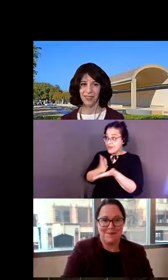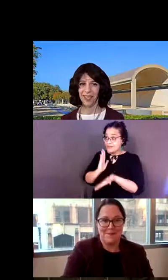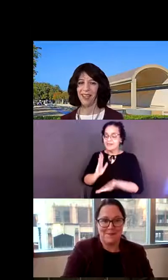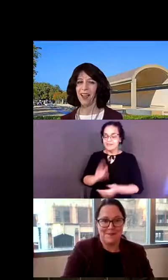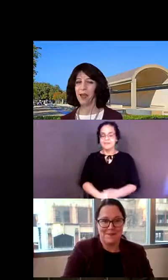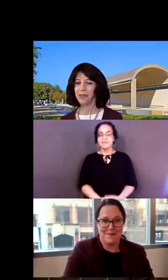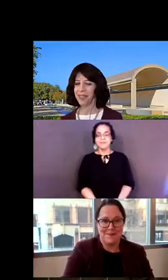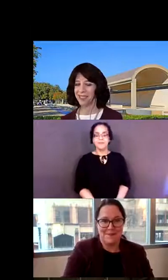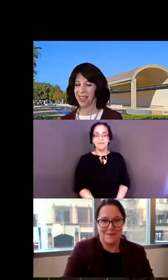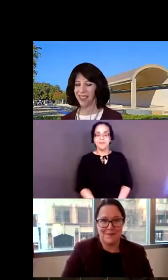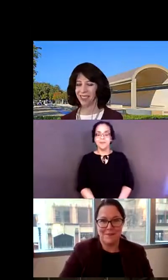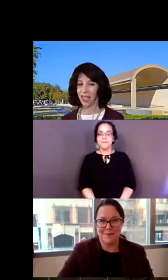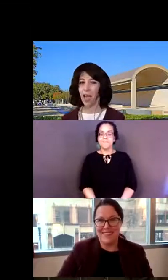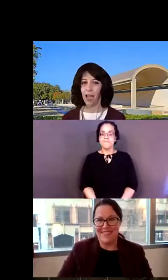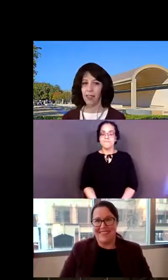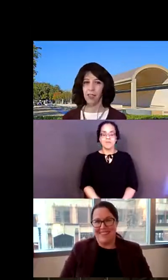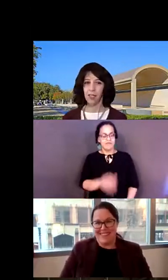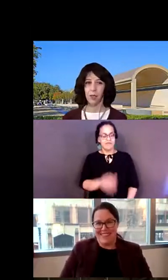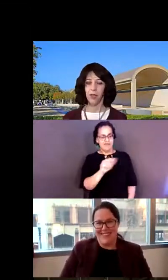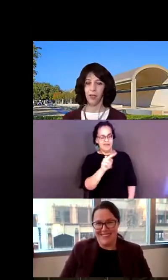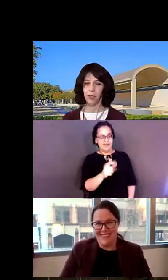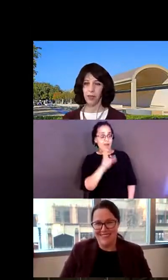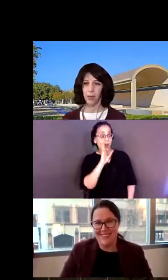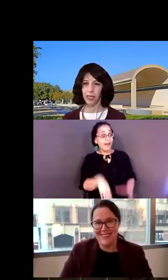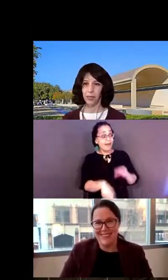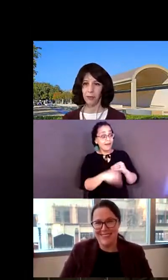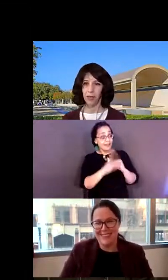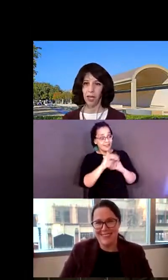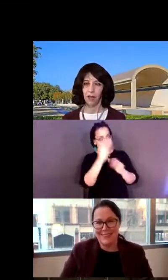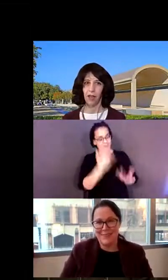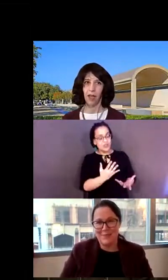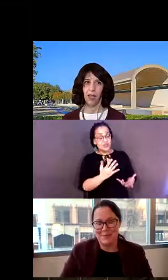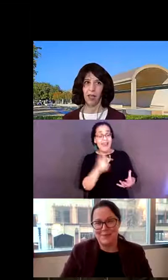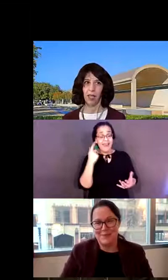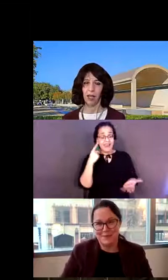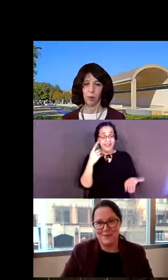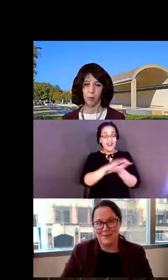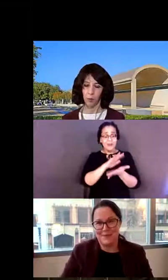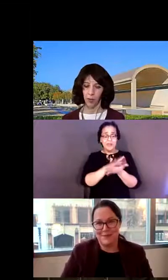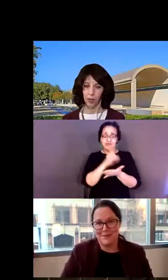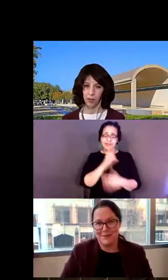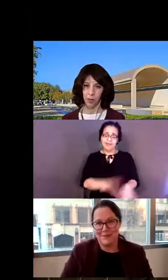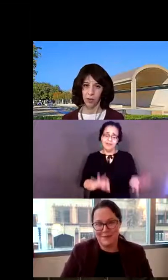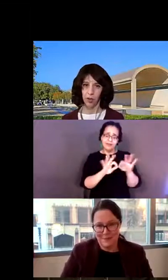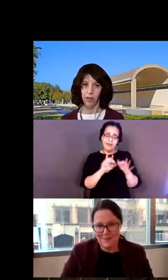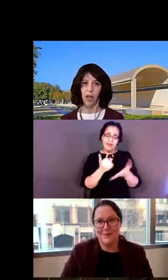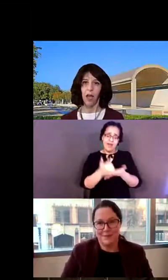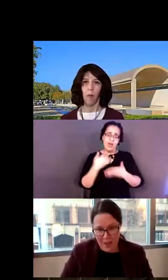And I will add to that and say I think the document is really helpful and and I think it helps both providers and